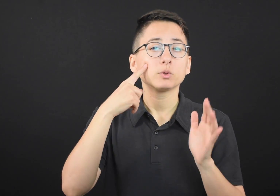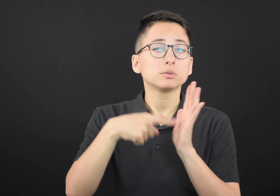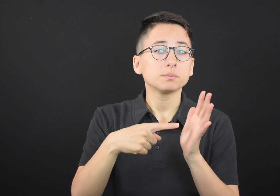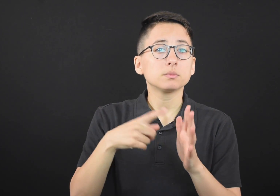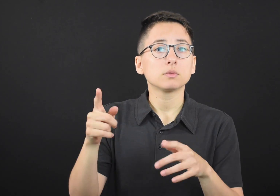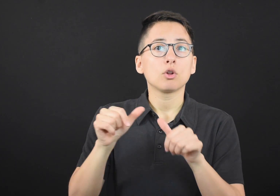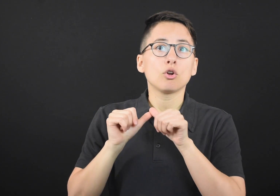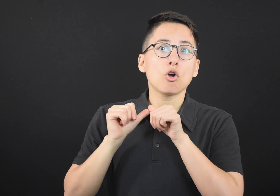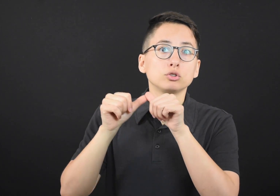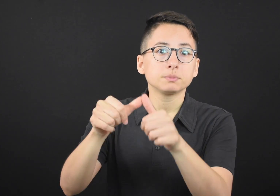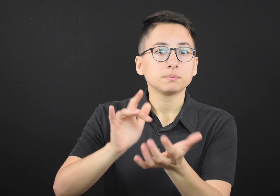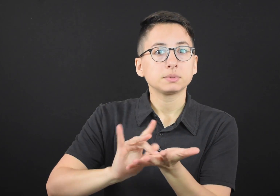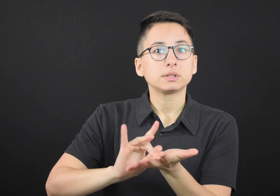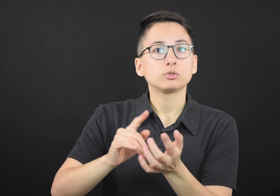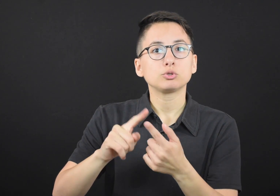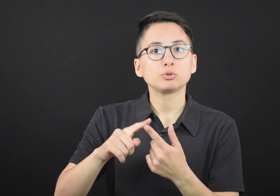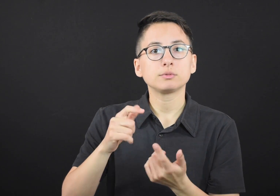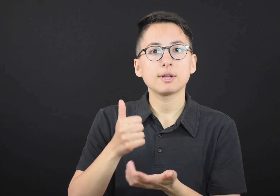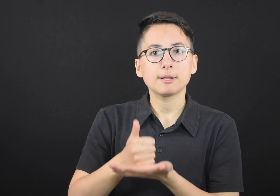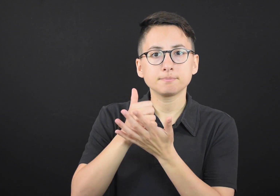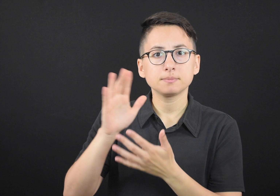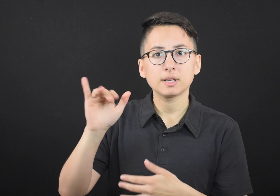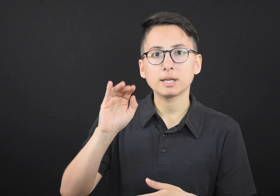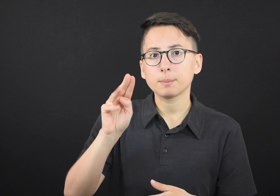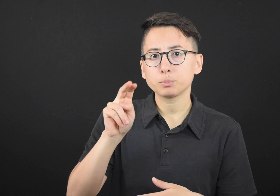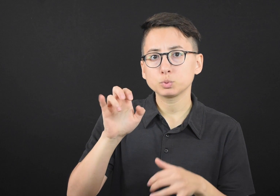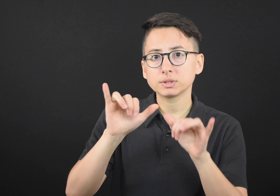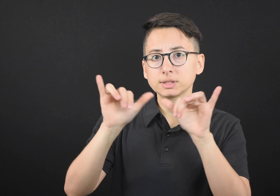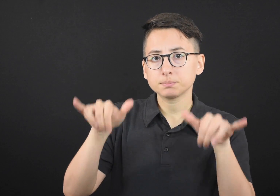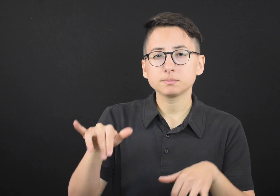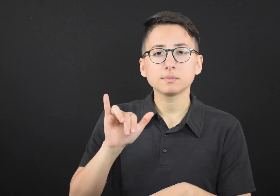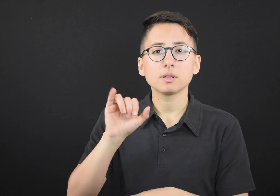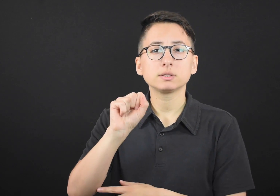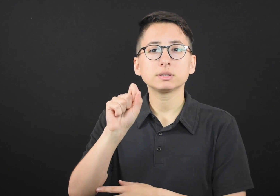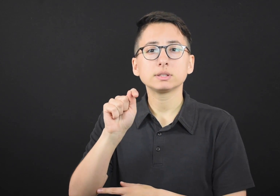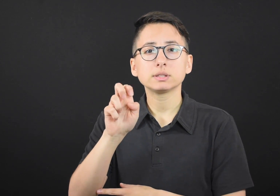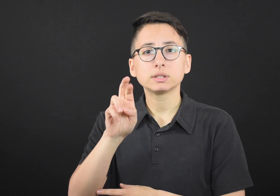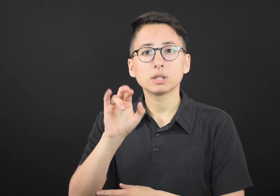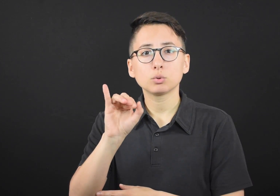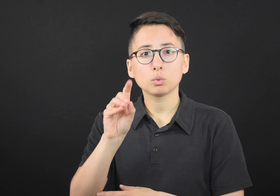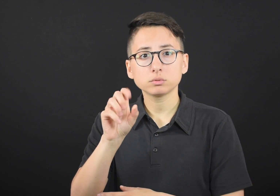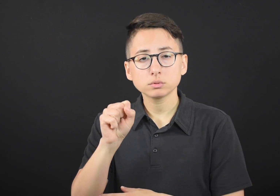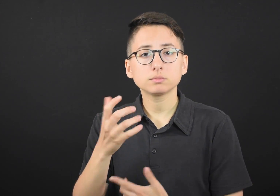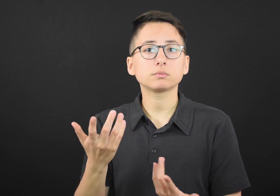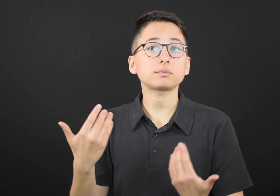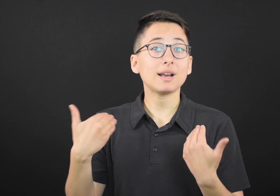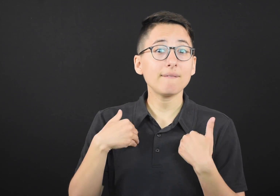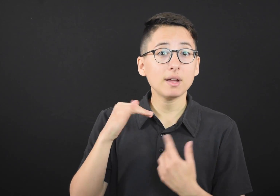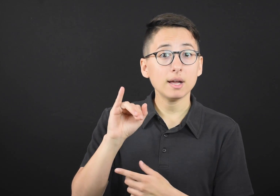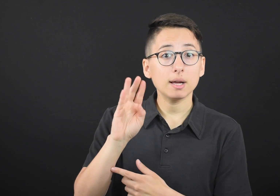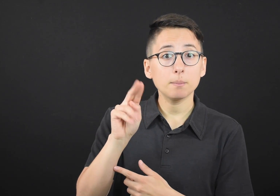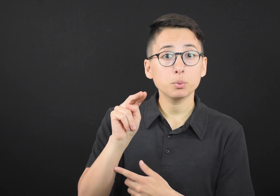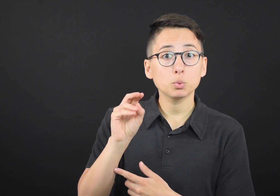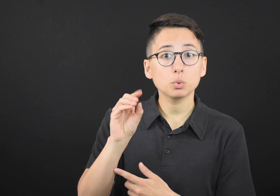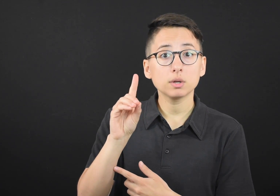(on long term medication to suppress their immune system such as steroids, have an underlying immunodeficiency syndrome,